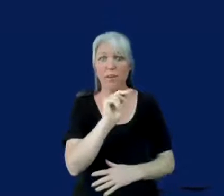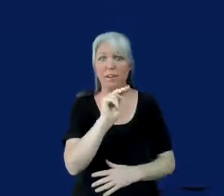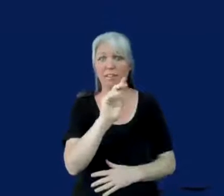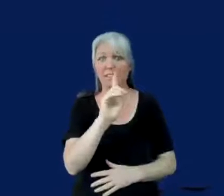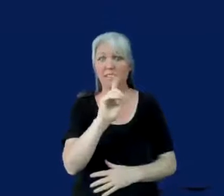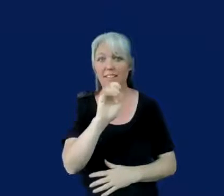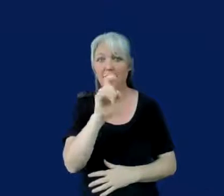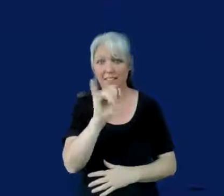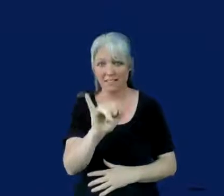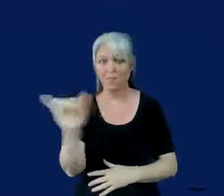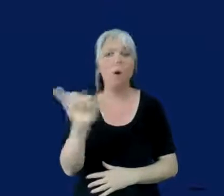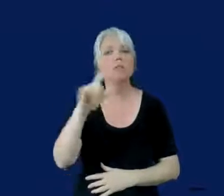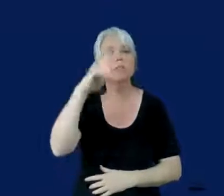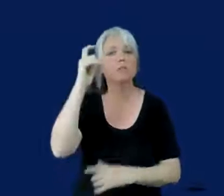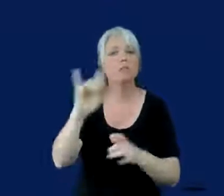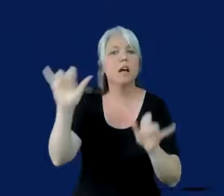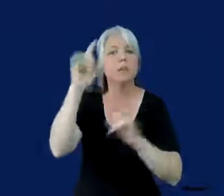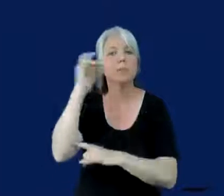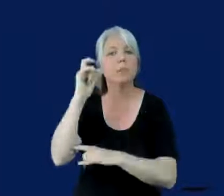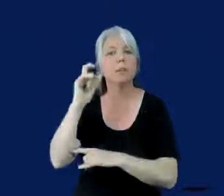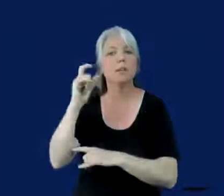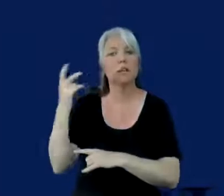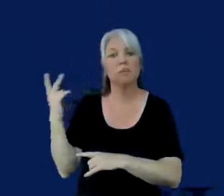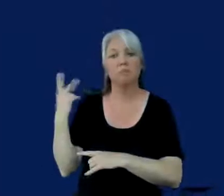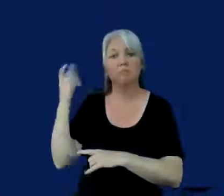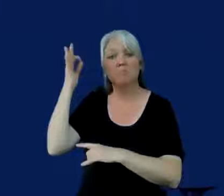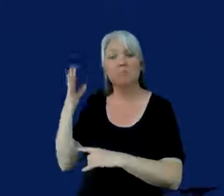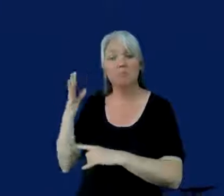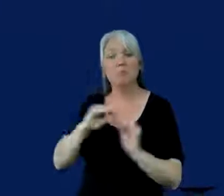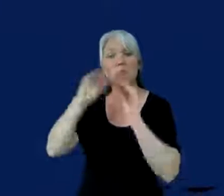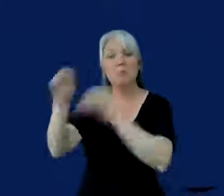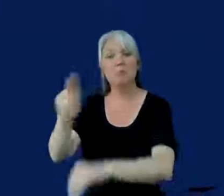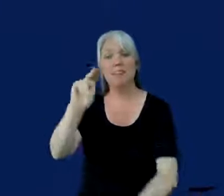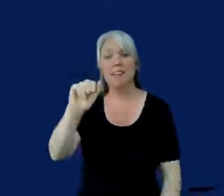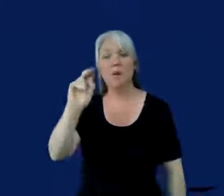summer me and the preacher moved to Naomi, Florida, so he could be the new preacher at